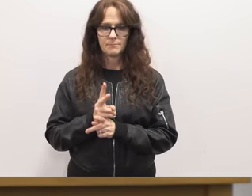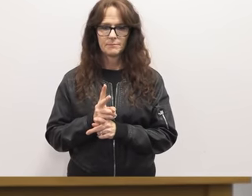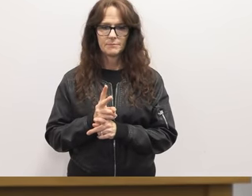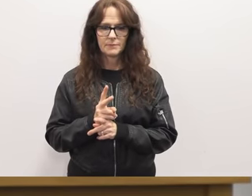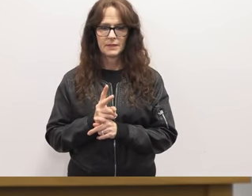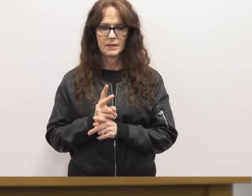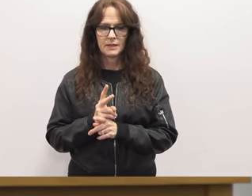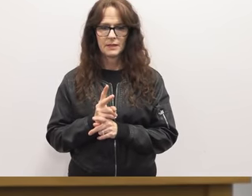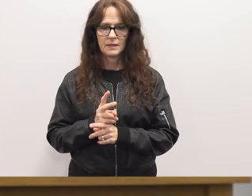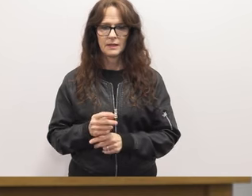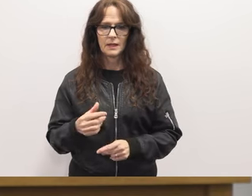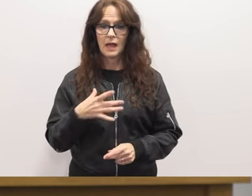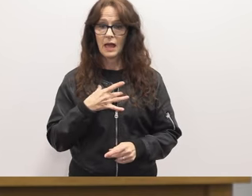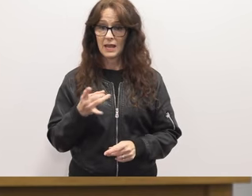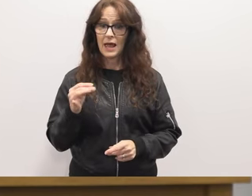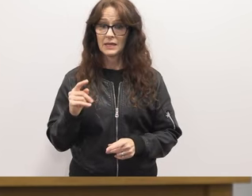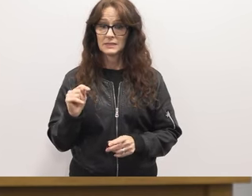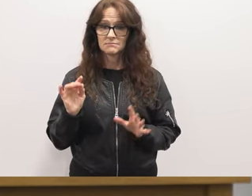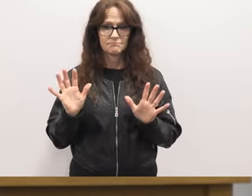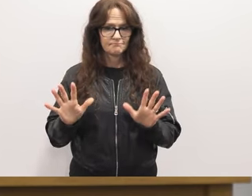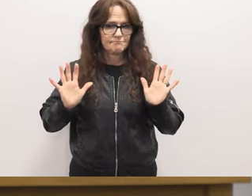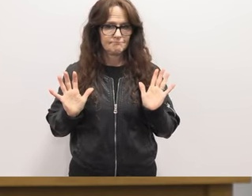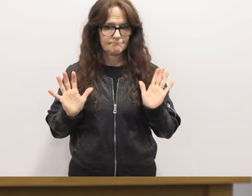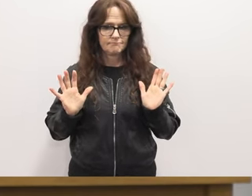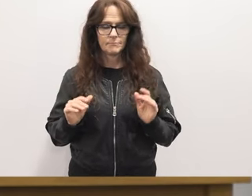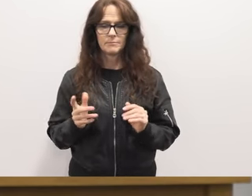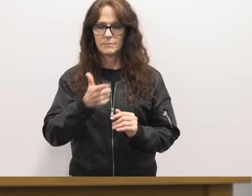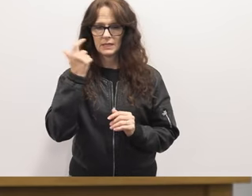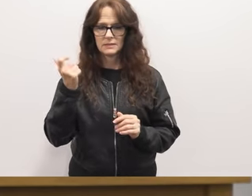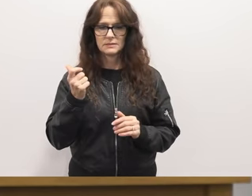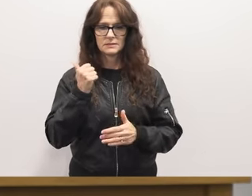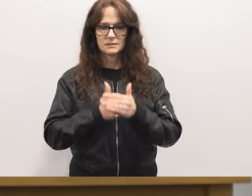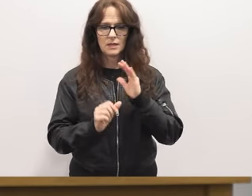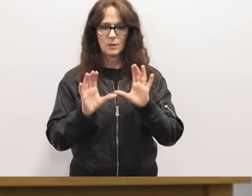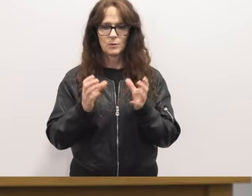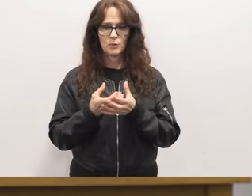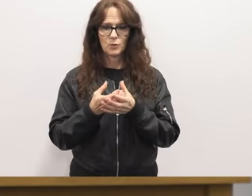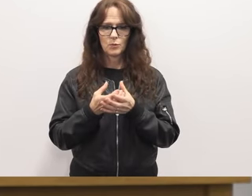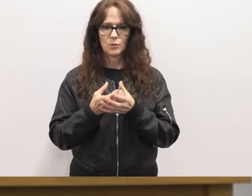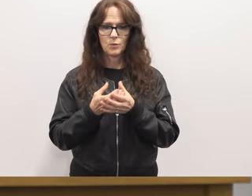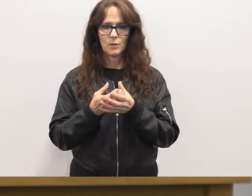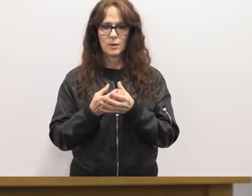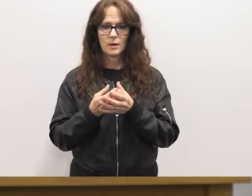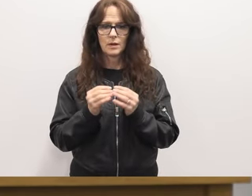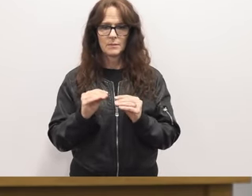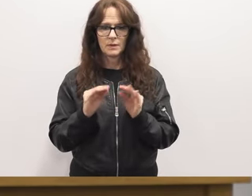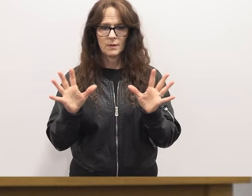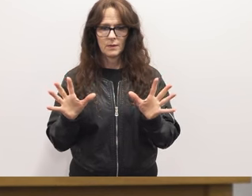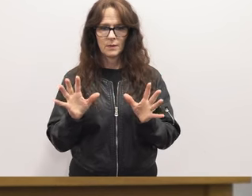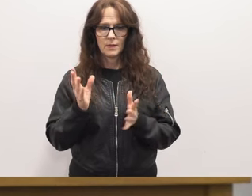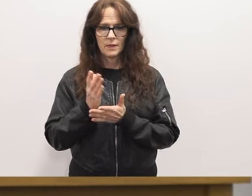and I liked it as is because of the subgroup that it approached. I've been transparent about that piece.